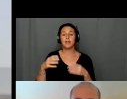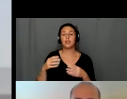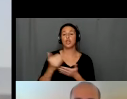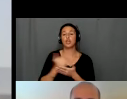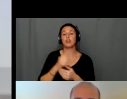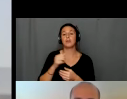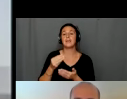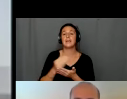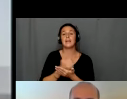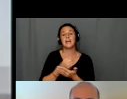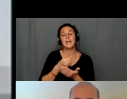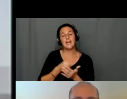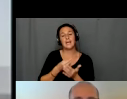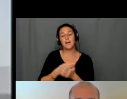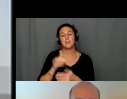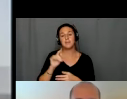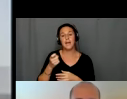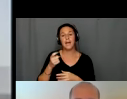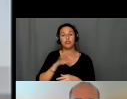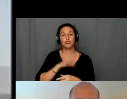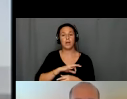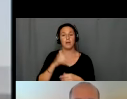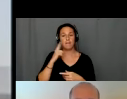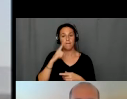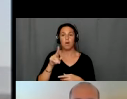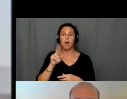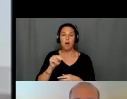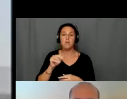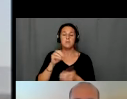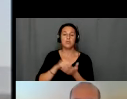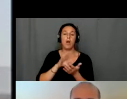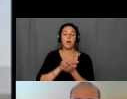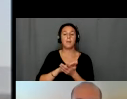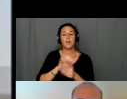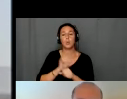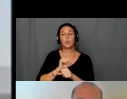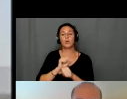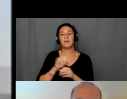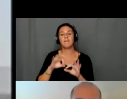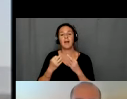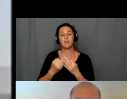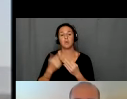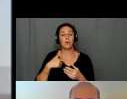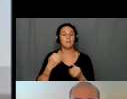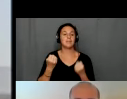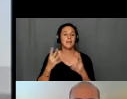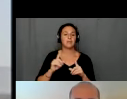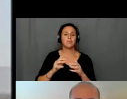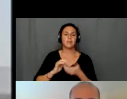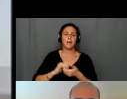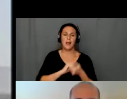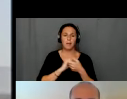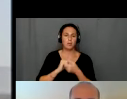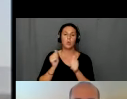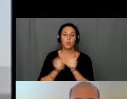Working families, and we have several ongoing collaborations with community and labor groups.